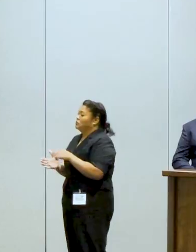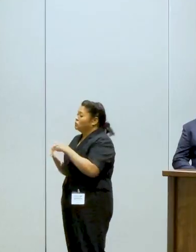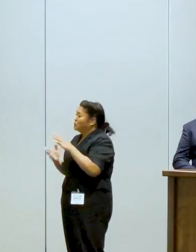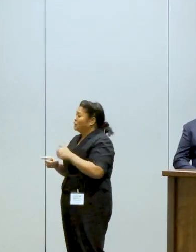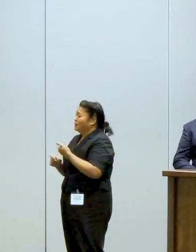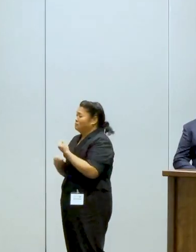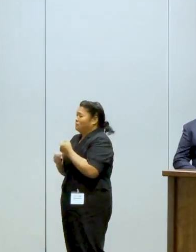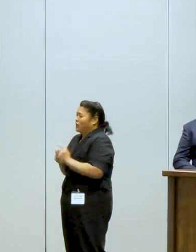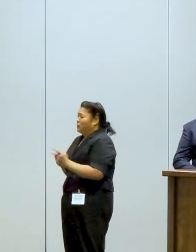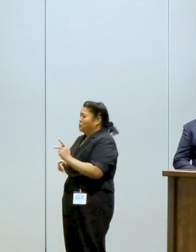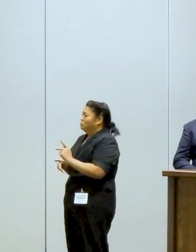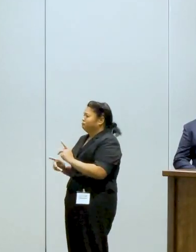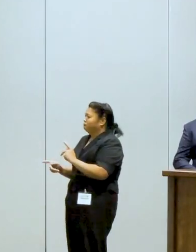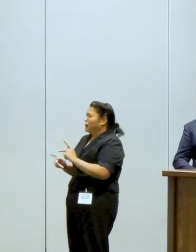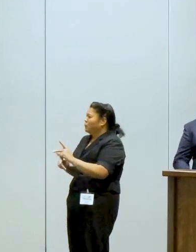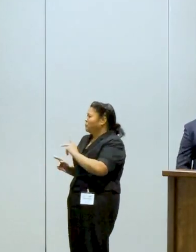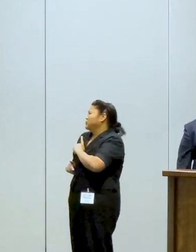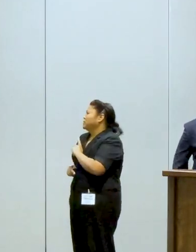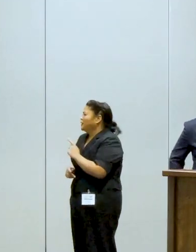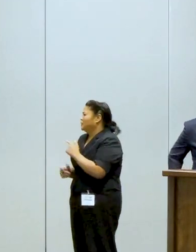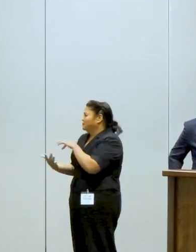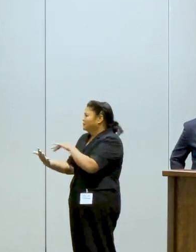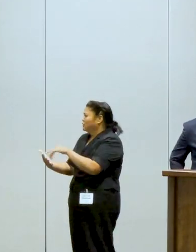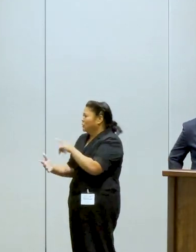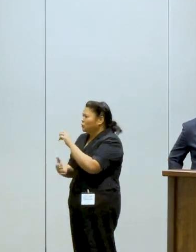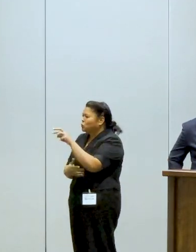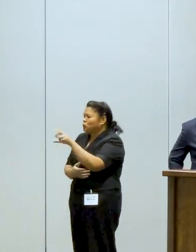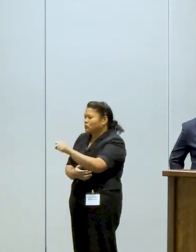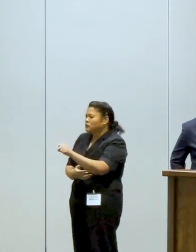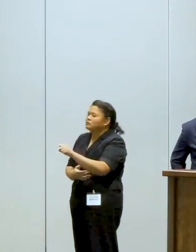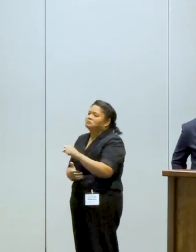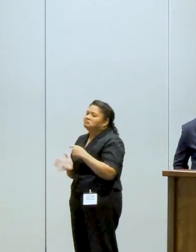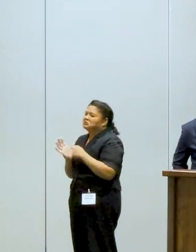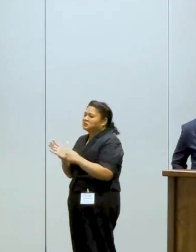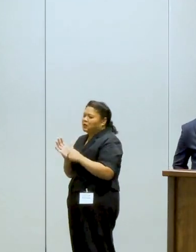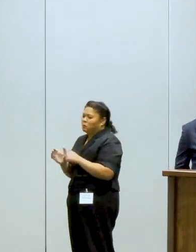simple prompts. So for example, an example prompt could be read